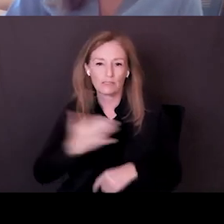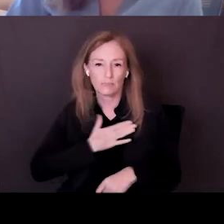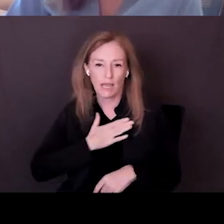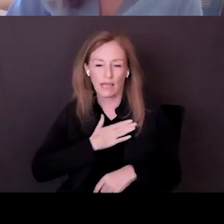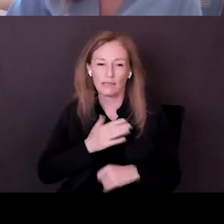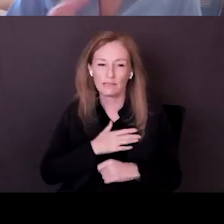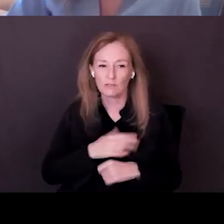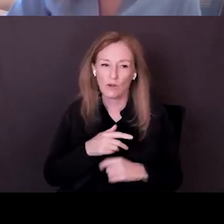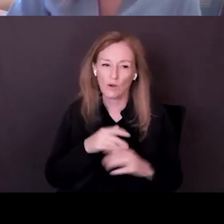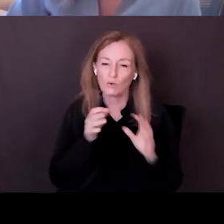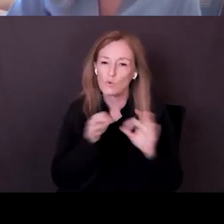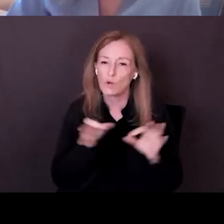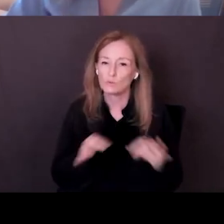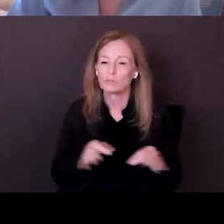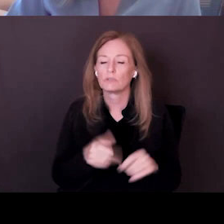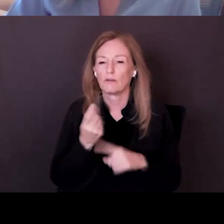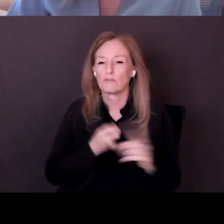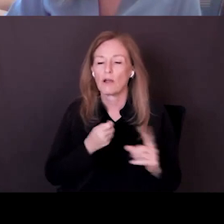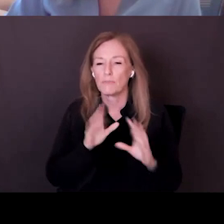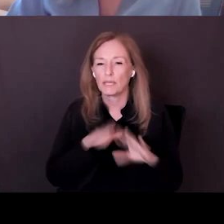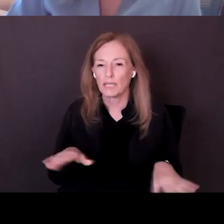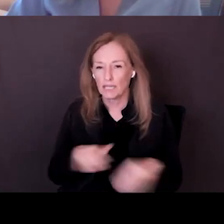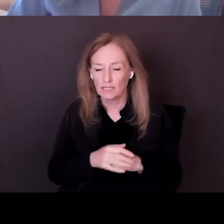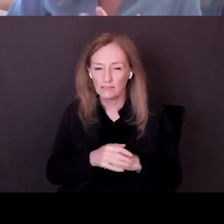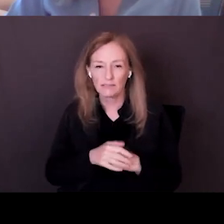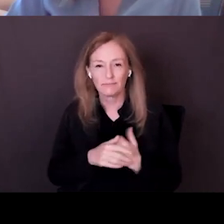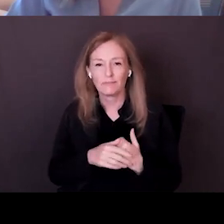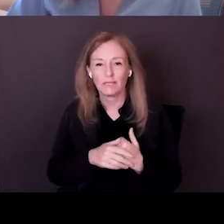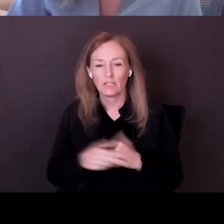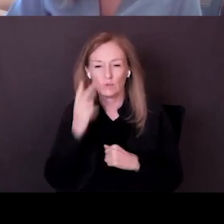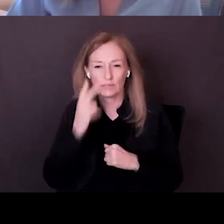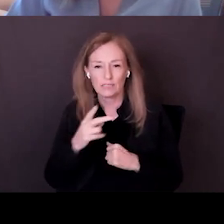YOU WILL HEAR THEY FEEL UNDERSTOOD, SAFE, THEY LEARNED ABOUT